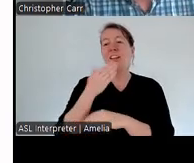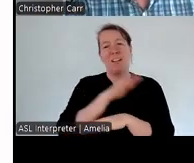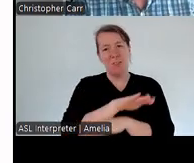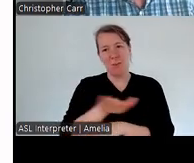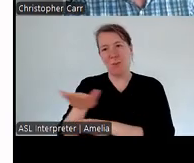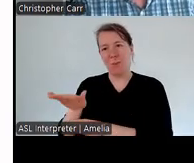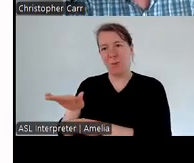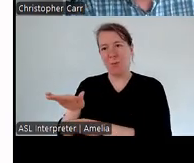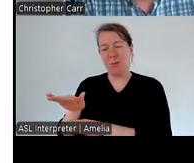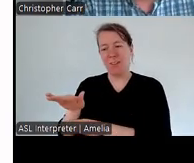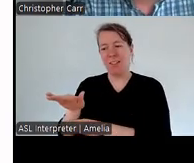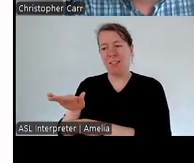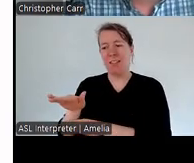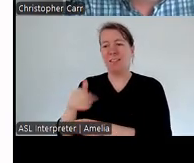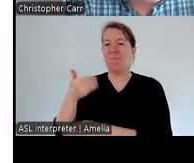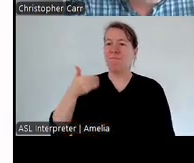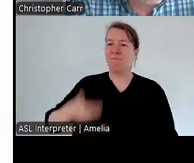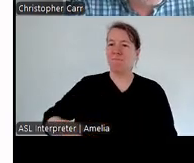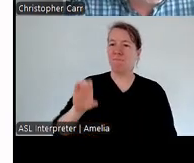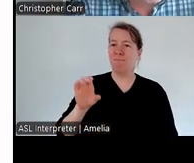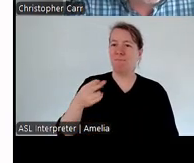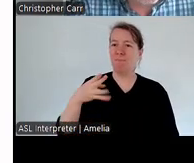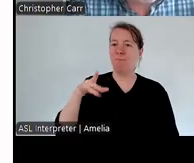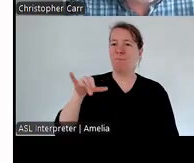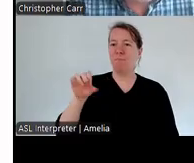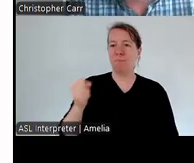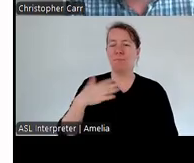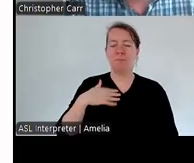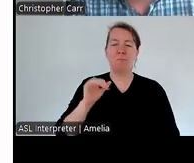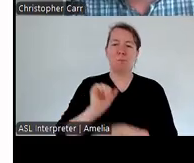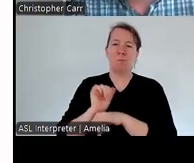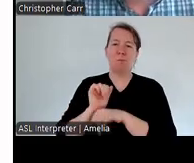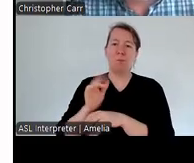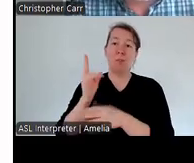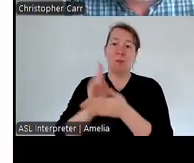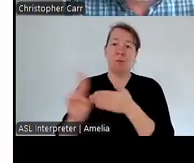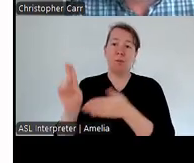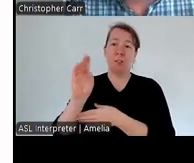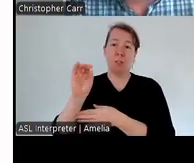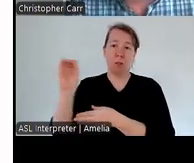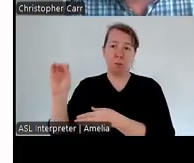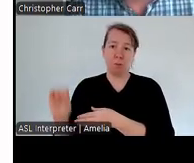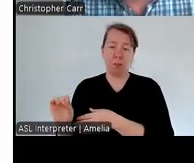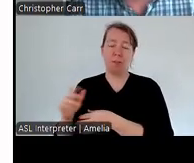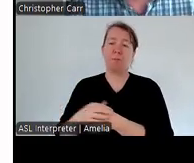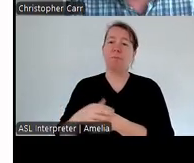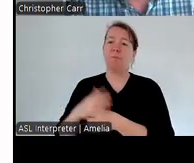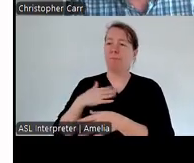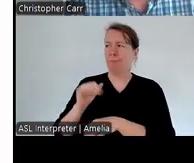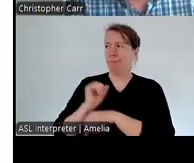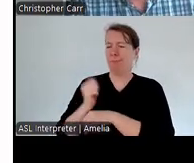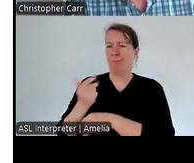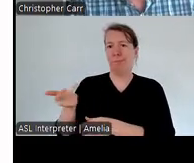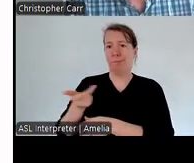I and Chris Oliver, formerly of the University of Ottawa, have been working with Charles and Madeleine as part of the W3C Publishers Community